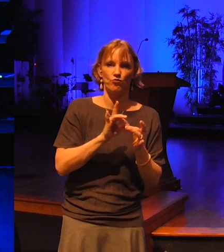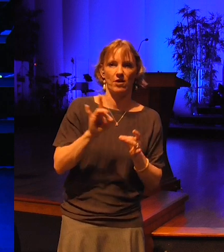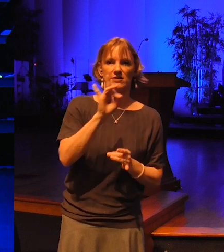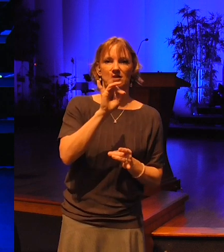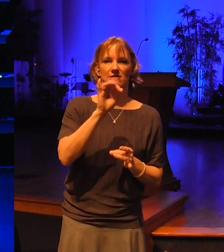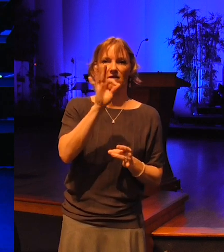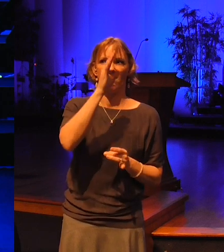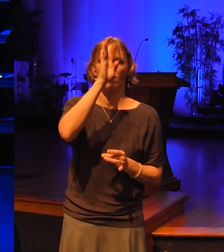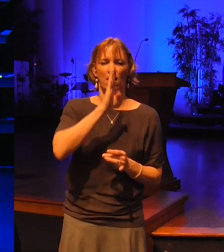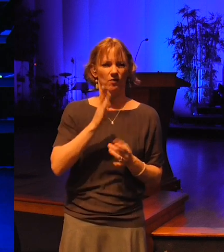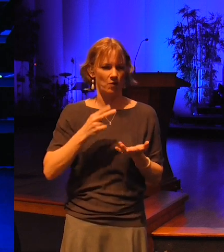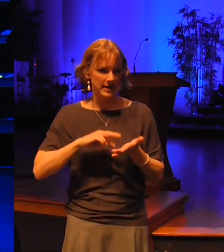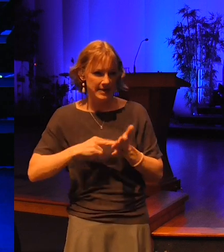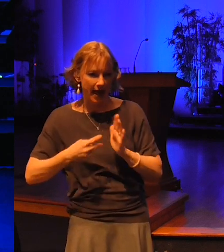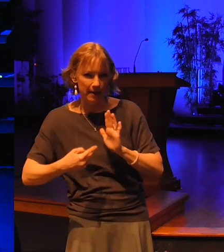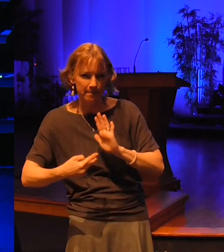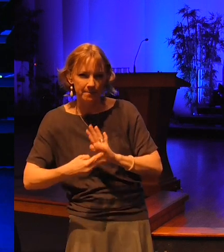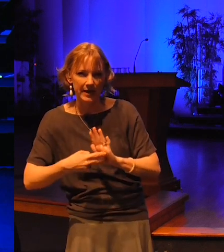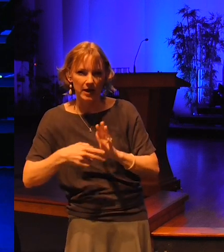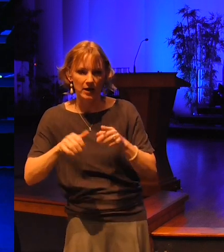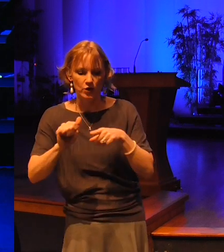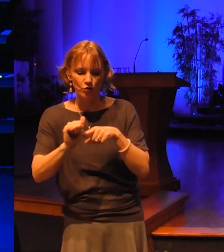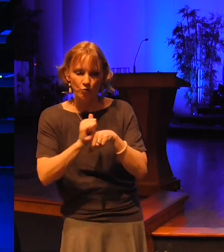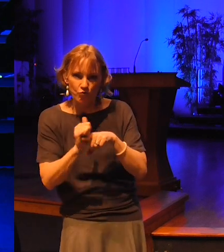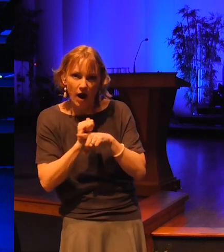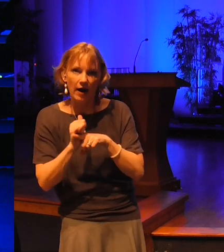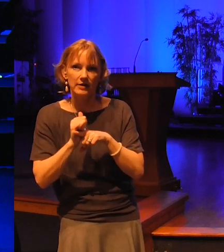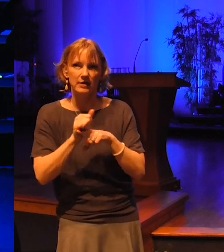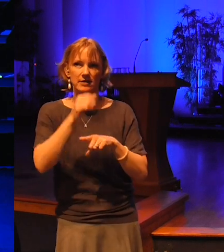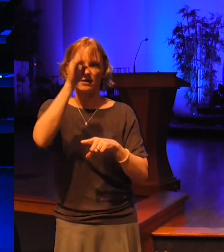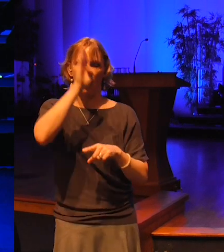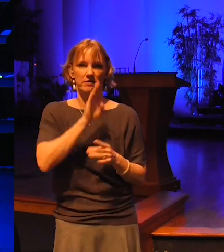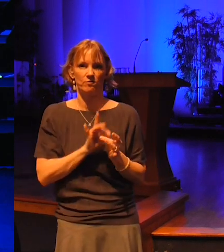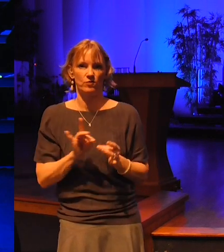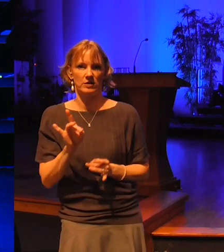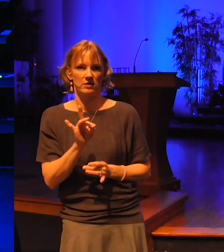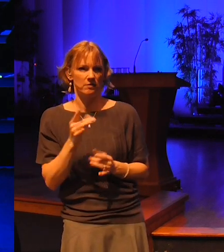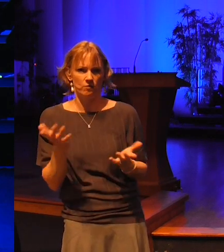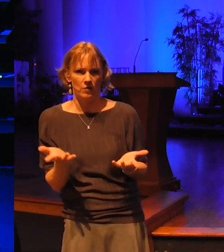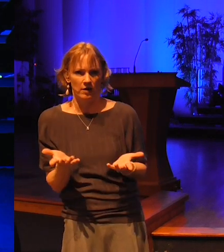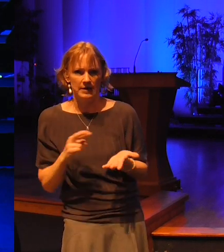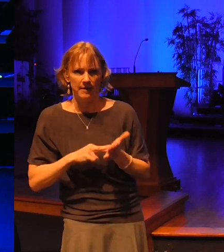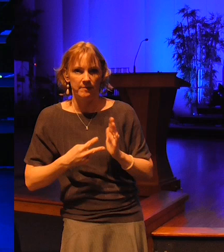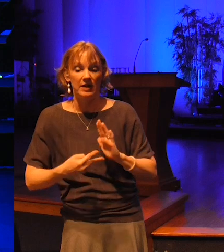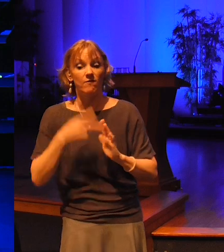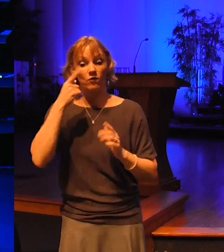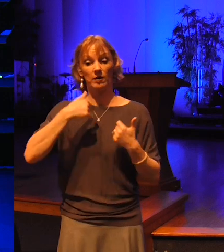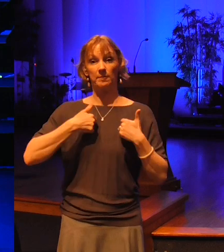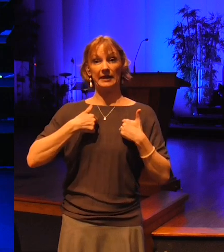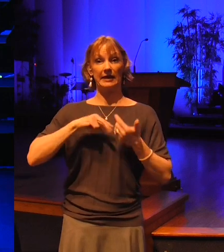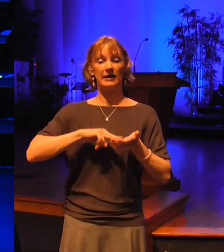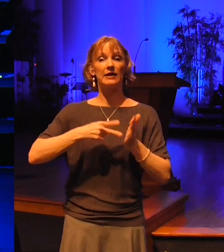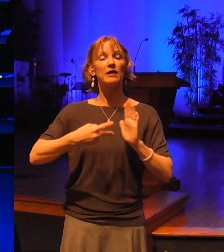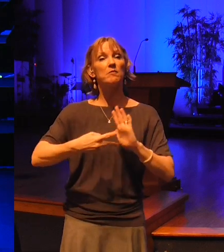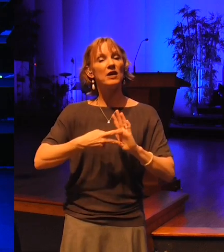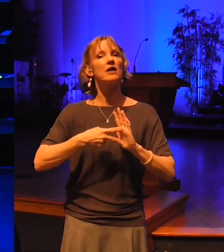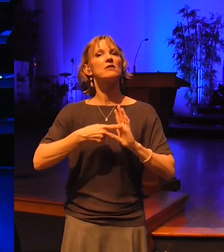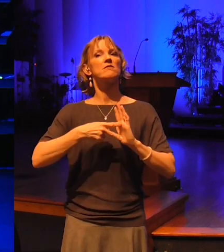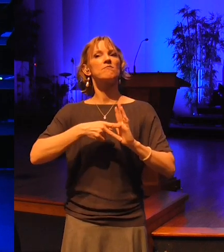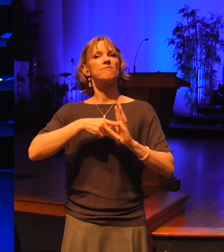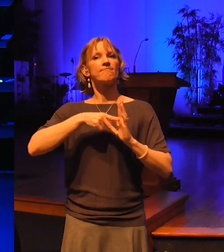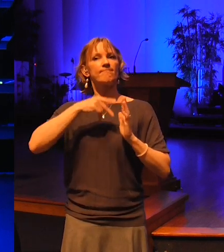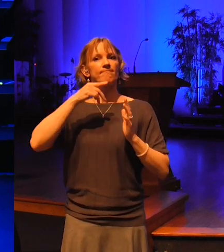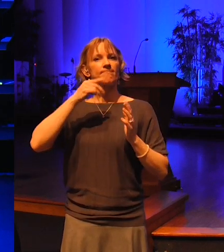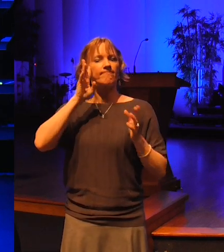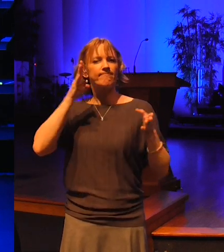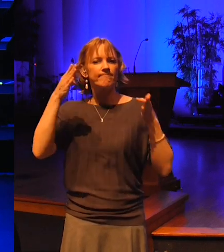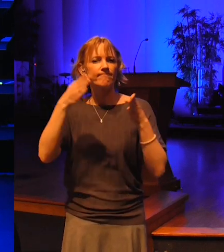you to practice the presence of God for me it is to be in reverence of the sacred in any activity